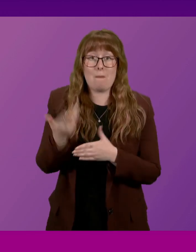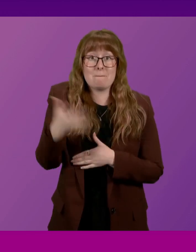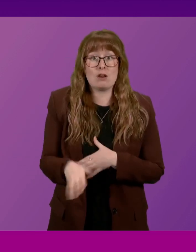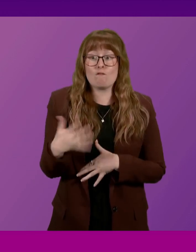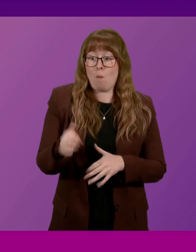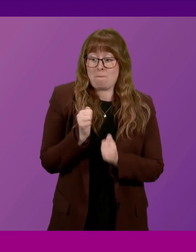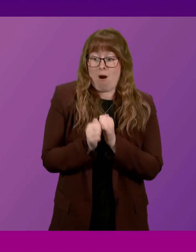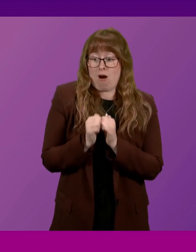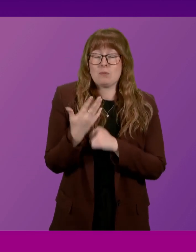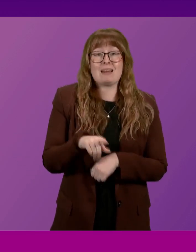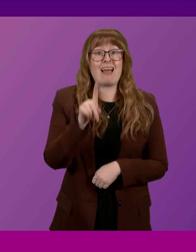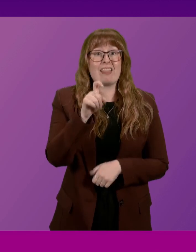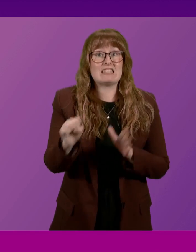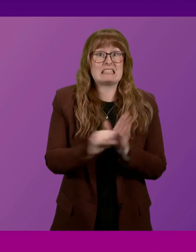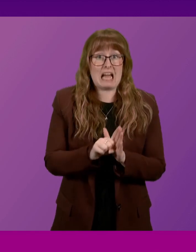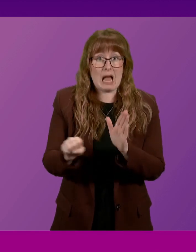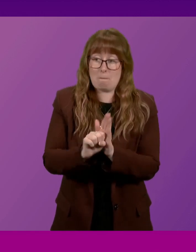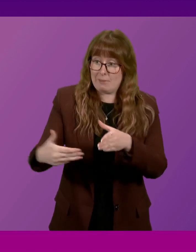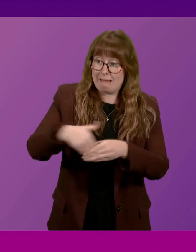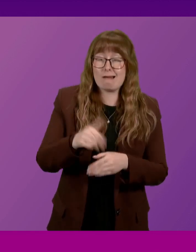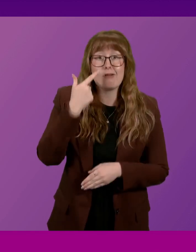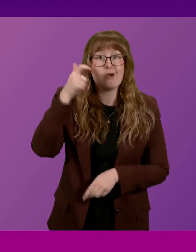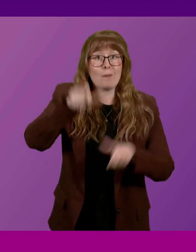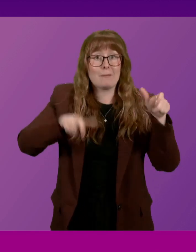there have been 11 stabbings involving young people, including multiple instances in